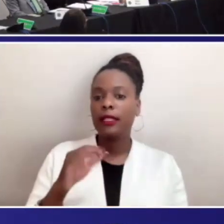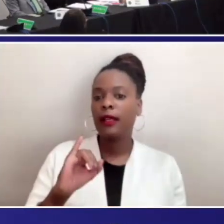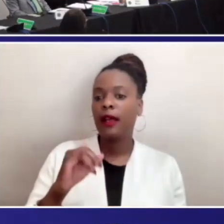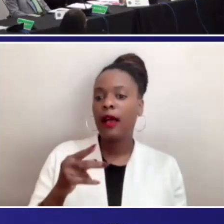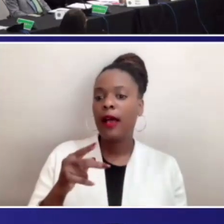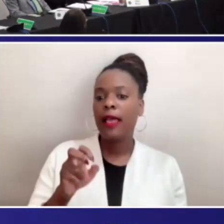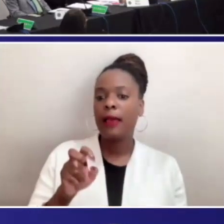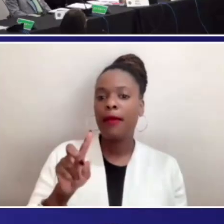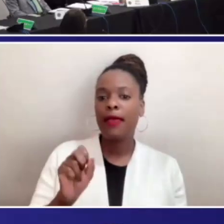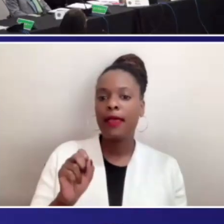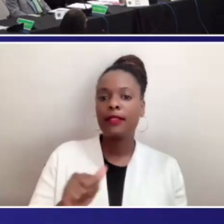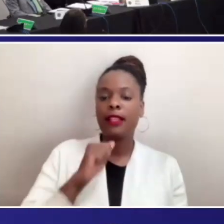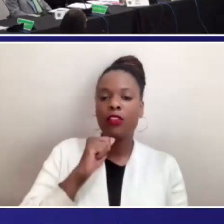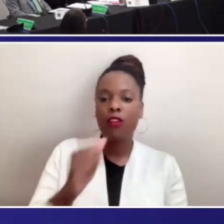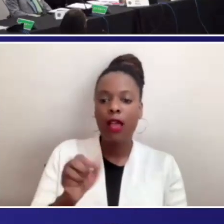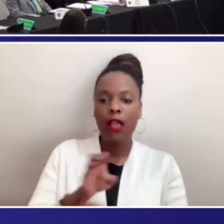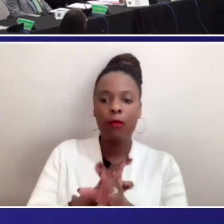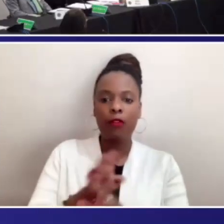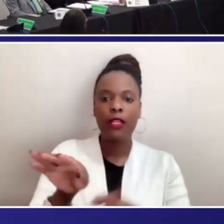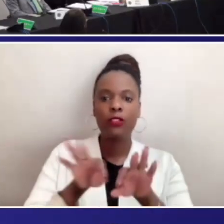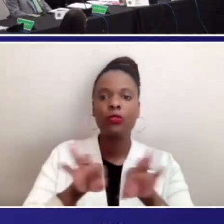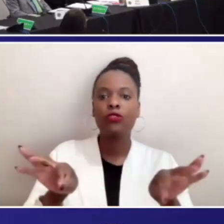degrees, which I know legally doesn't matter per se.